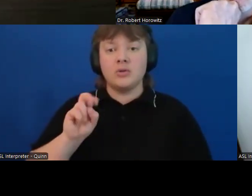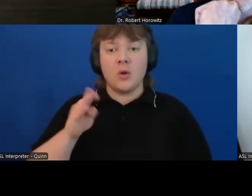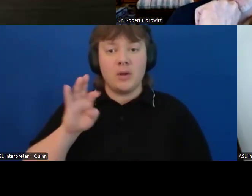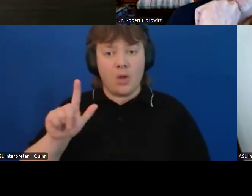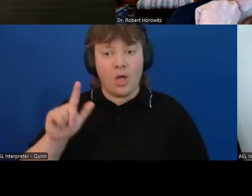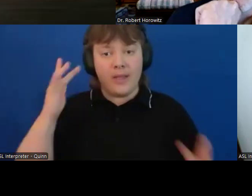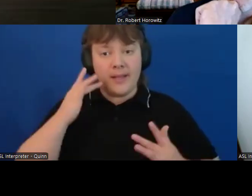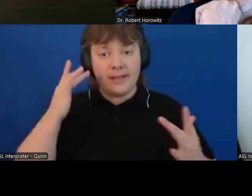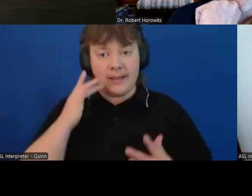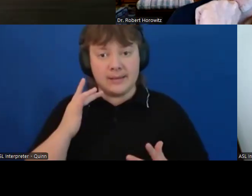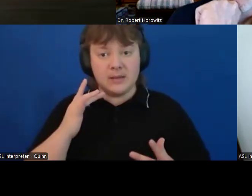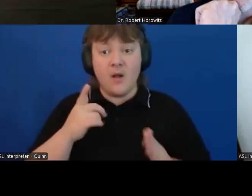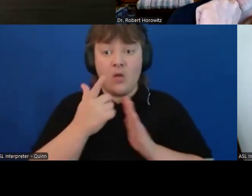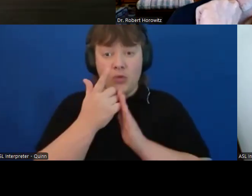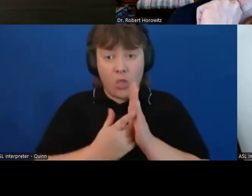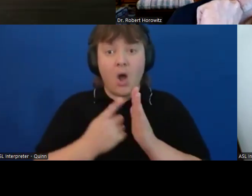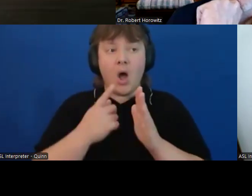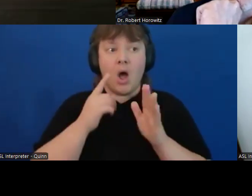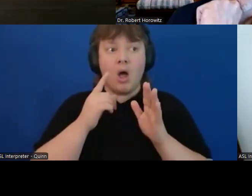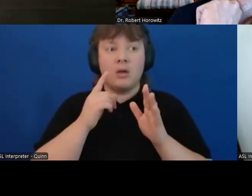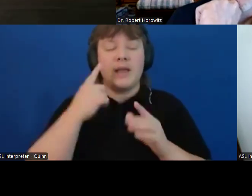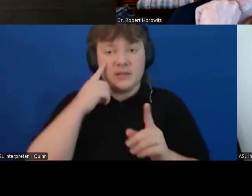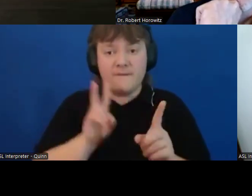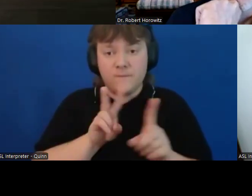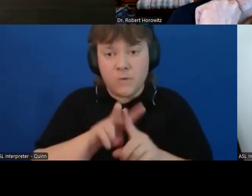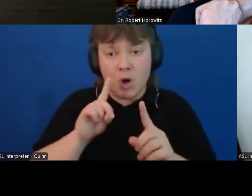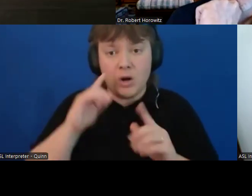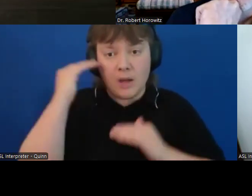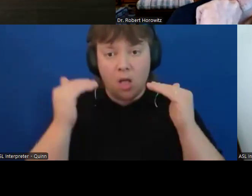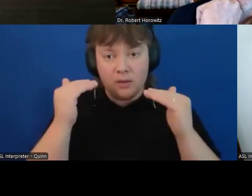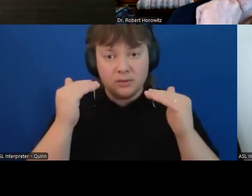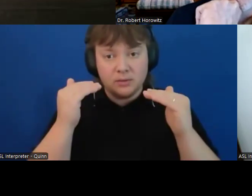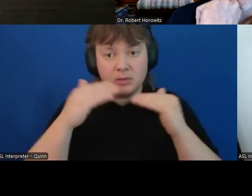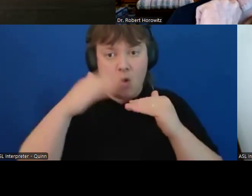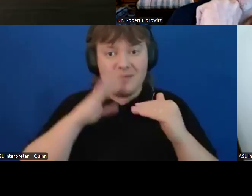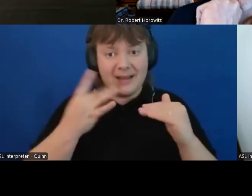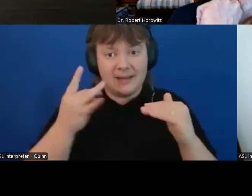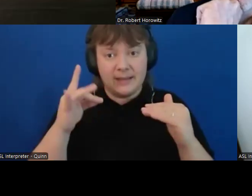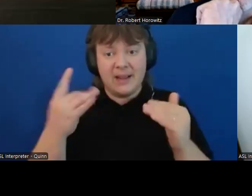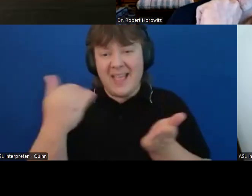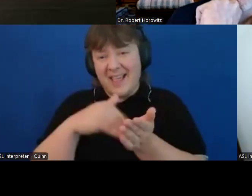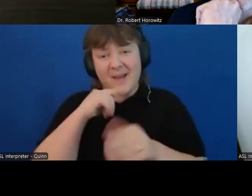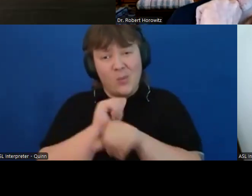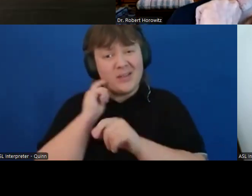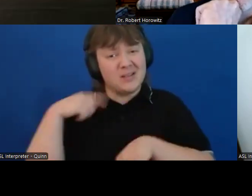and the law is for adults and I you know again I've been at this long enough I would surprise